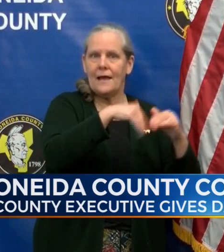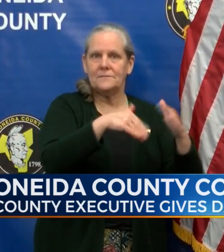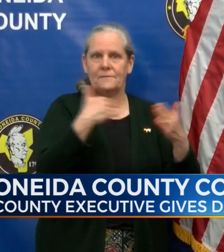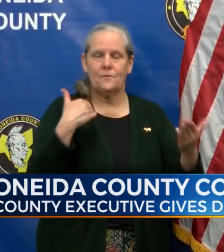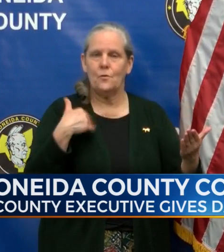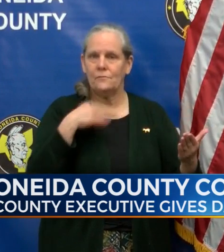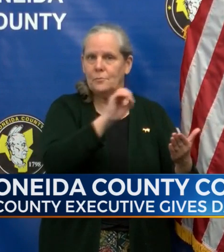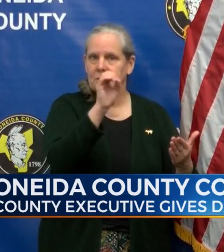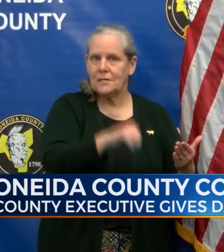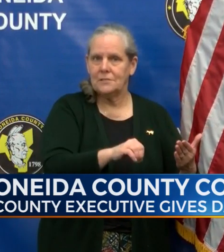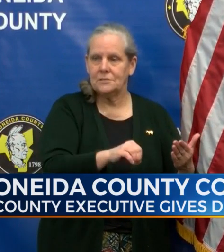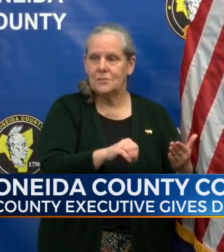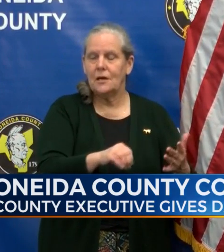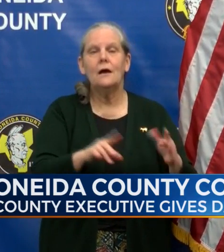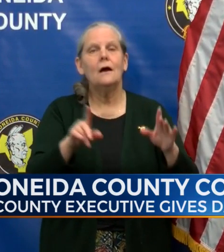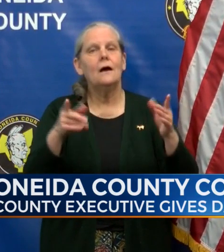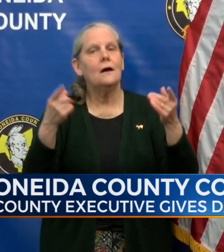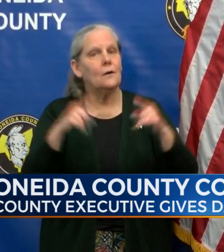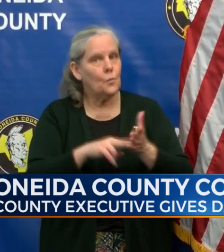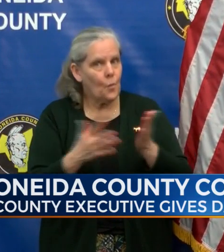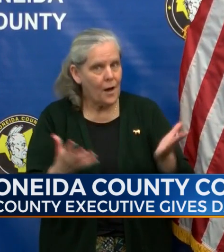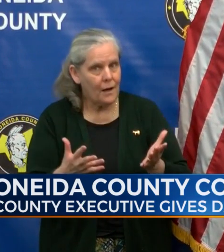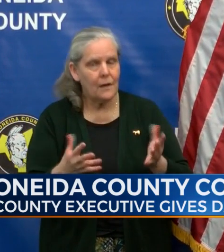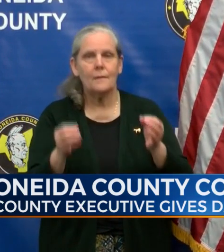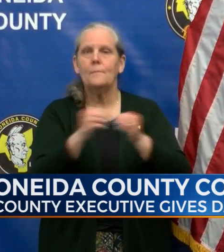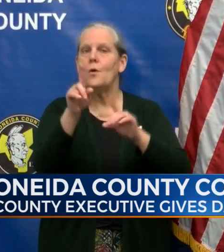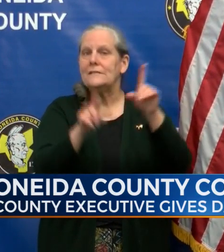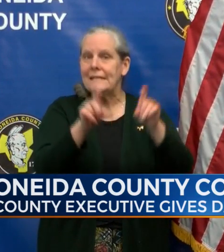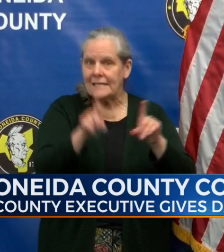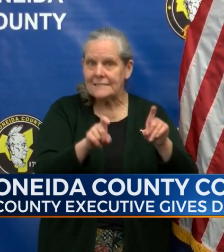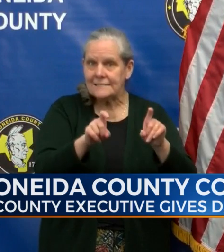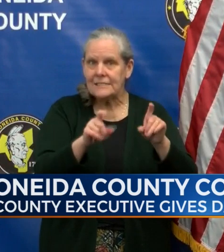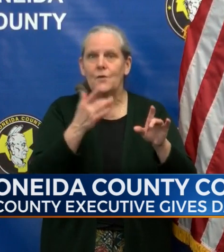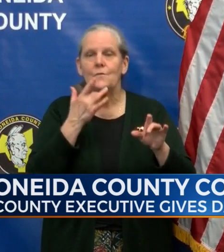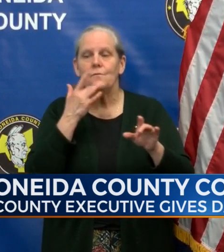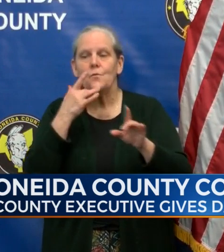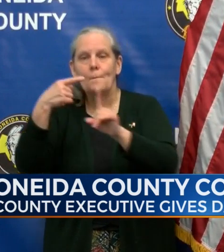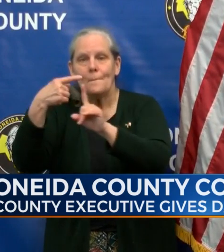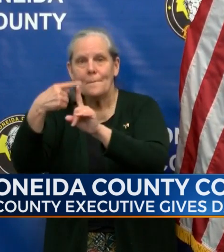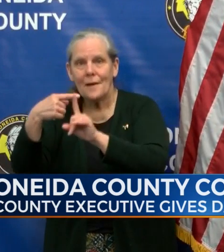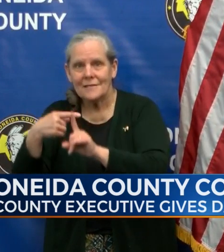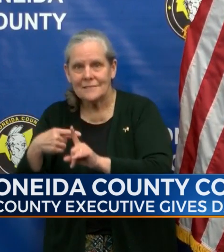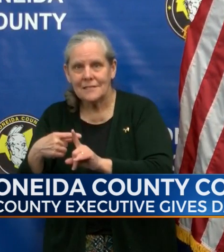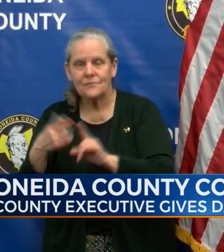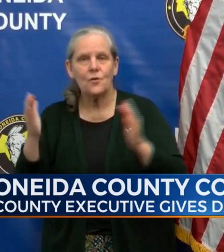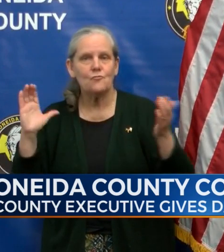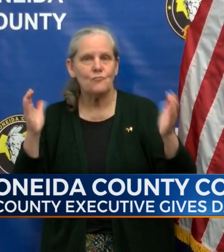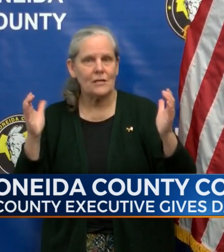organizationsHelpline for daycare, emergency assistance